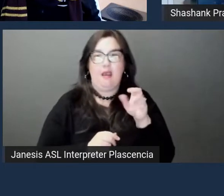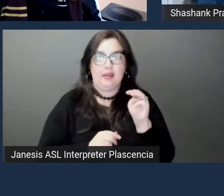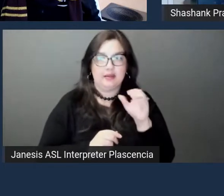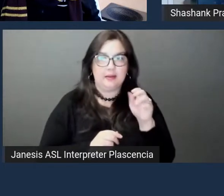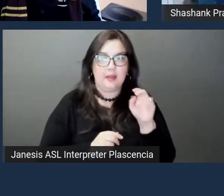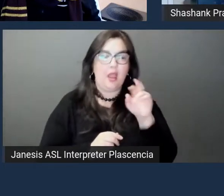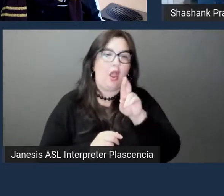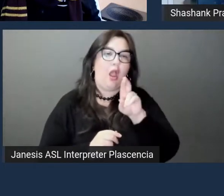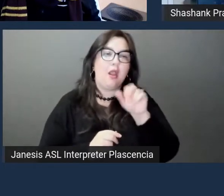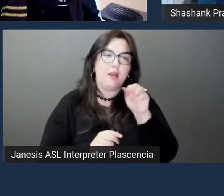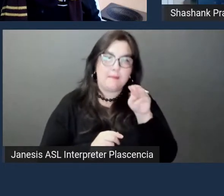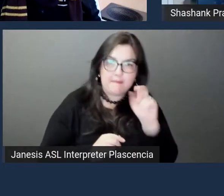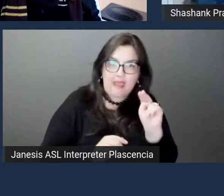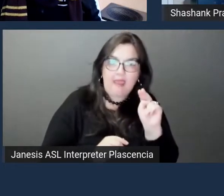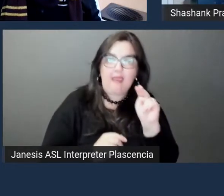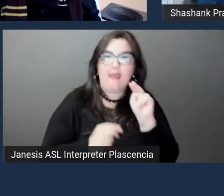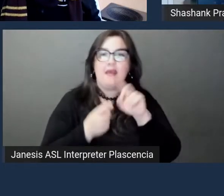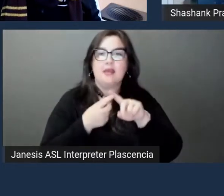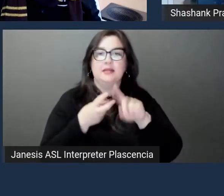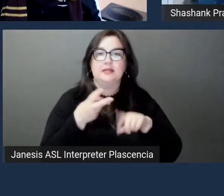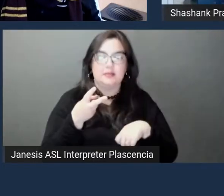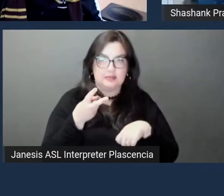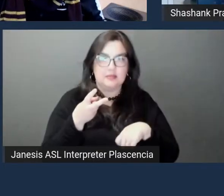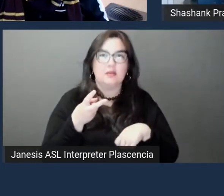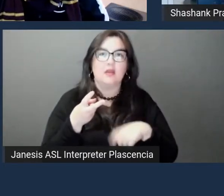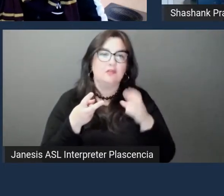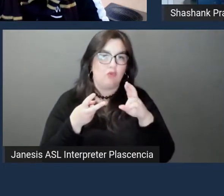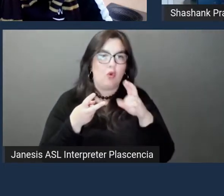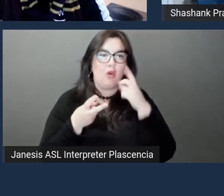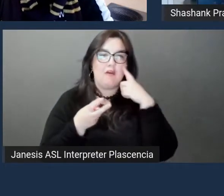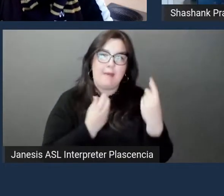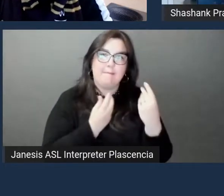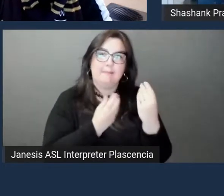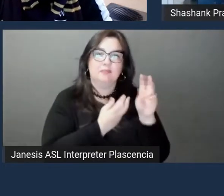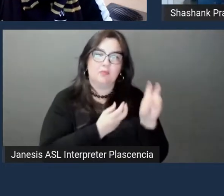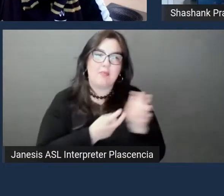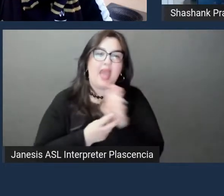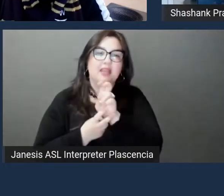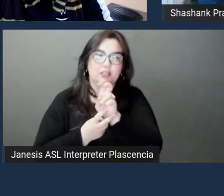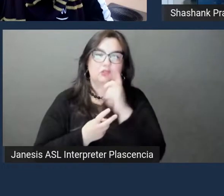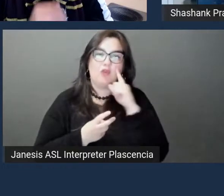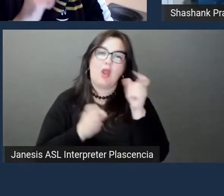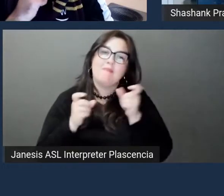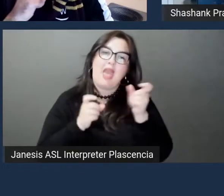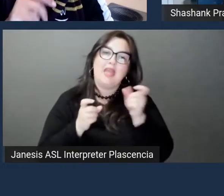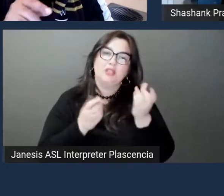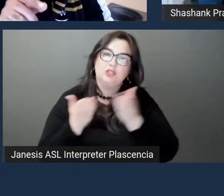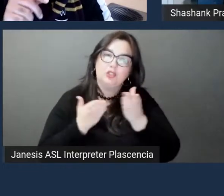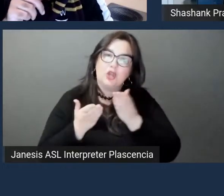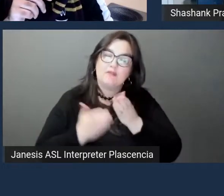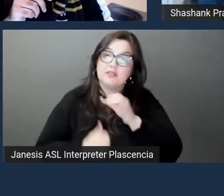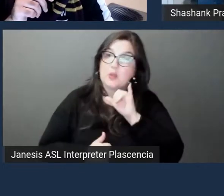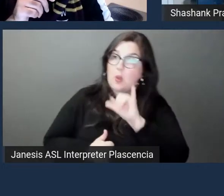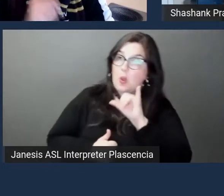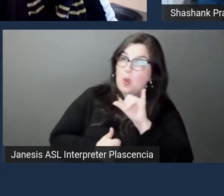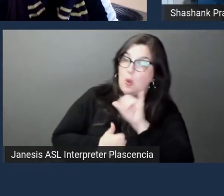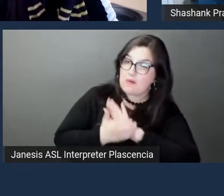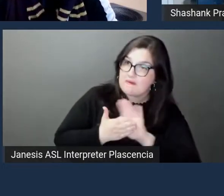from EC to a manage service. Nice. Okay. You know when you ask a question,